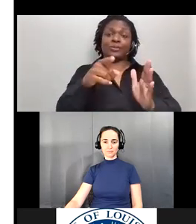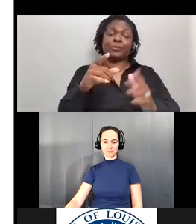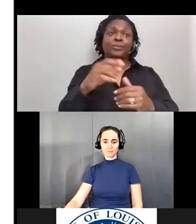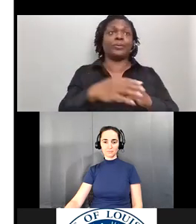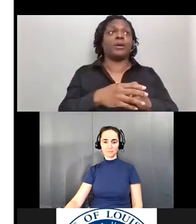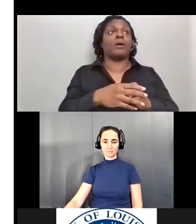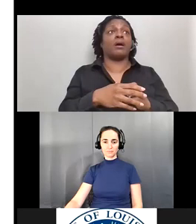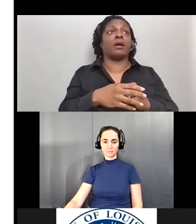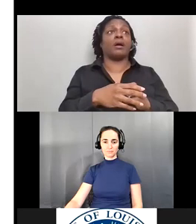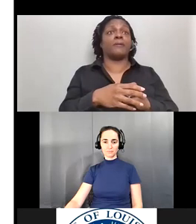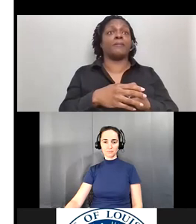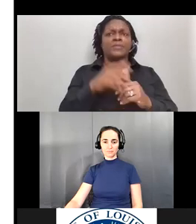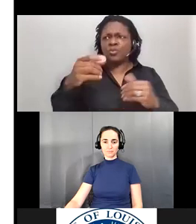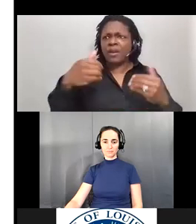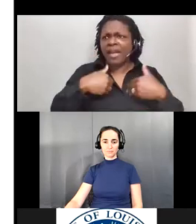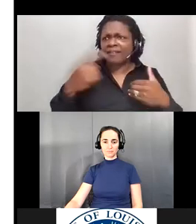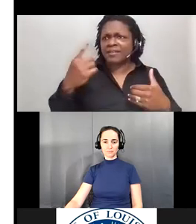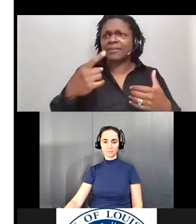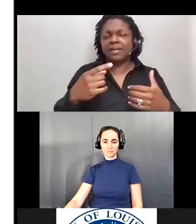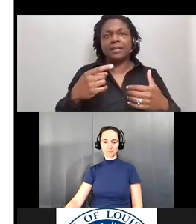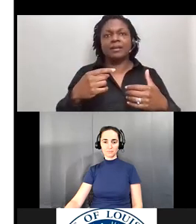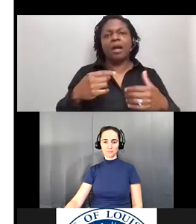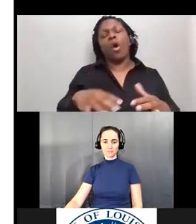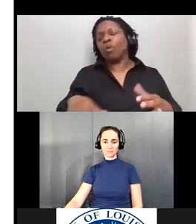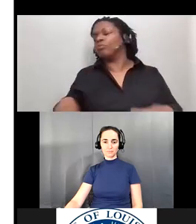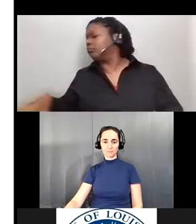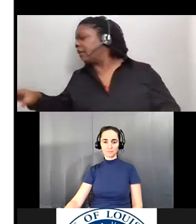if you have something where you want to show it to them that's everybody does that would